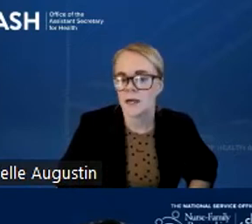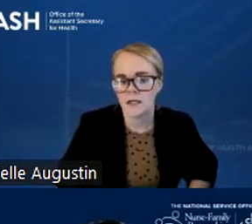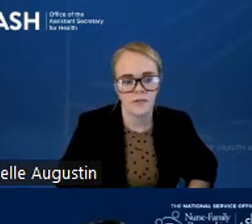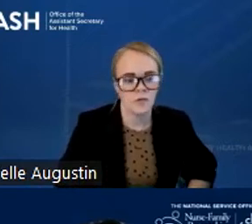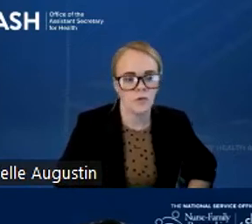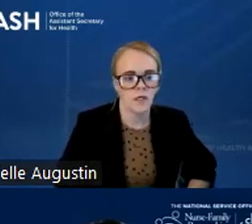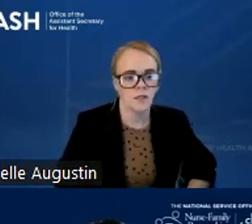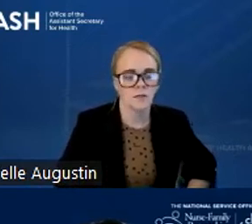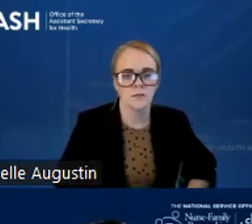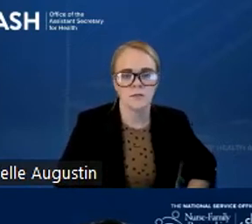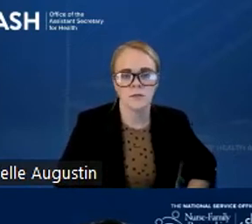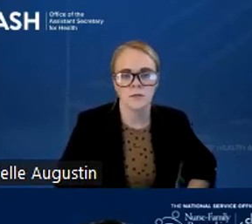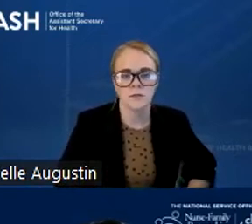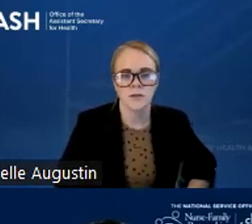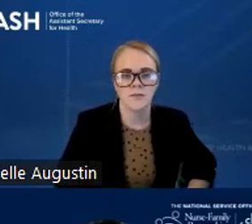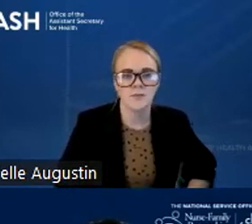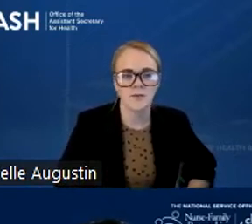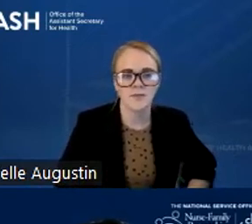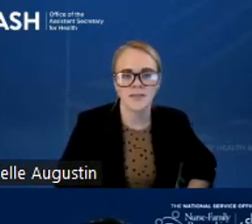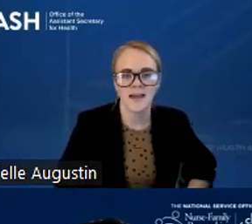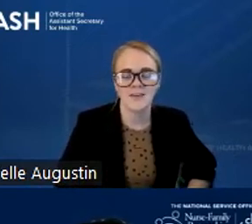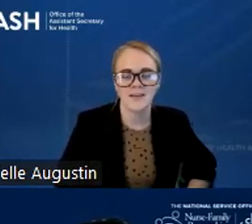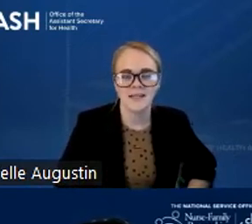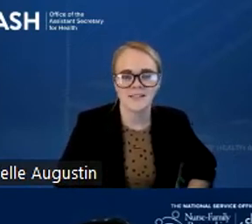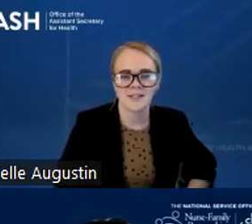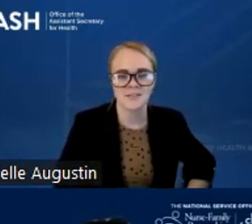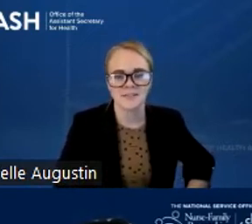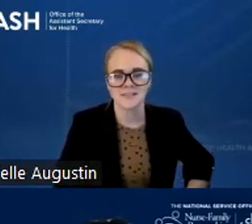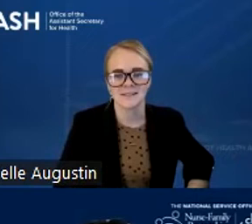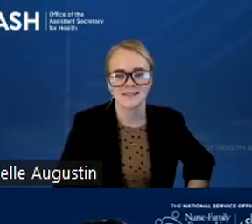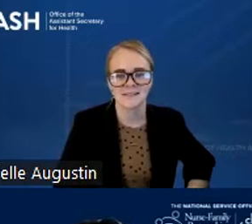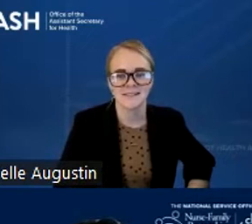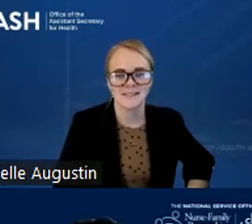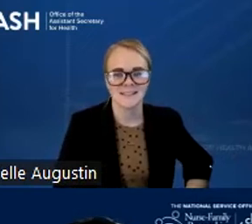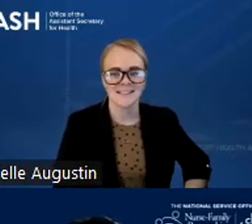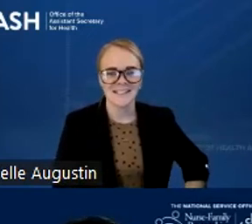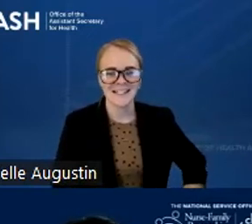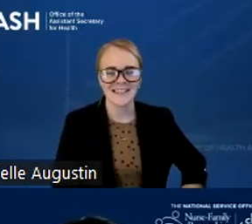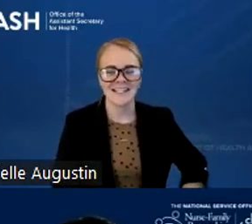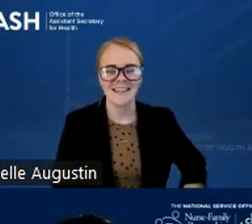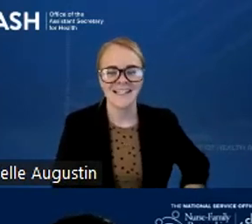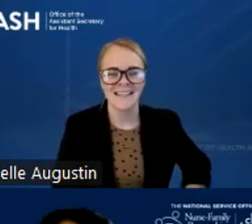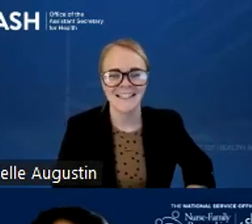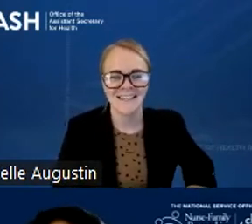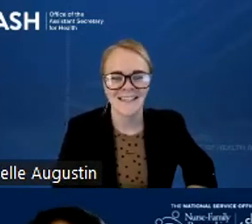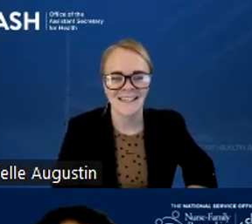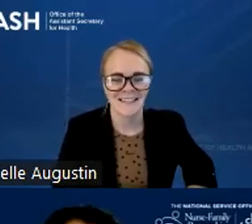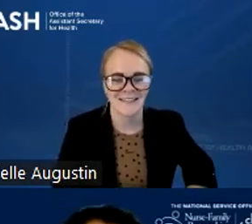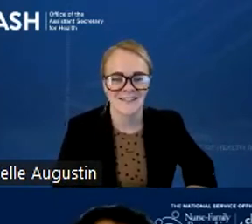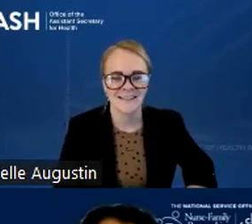And Iyana, if you are comfortable with that, you can kick us off. Yeah. I'll actually defer to the other panelists